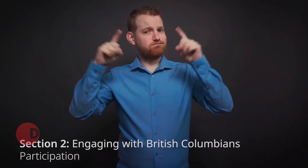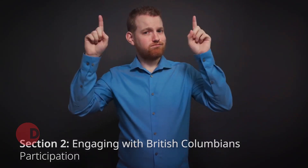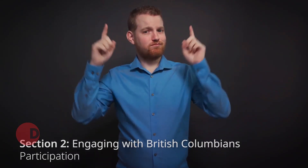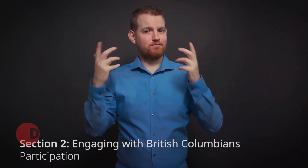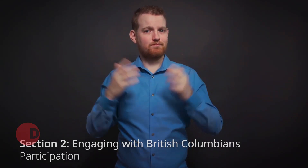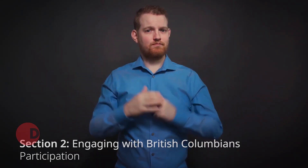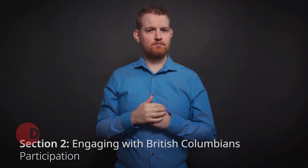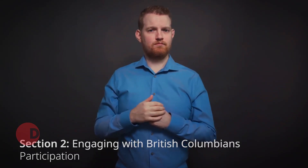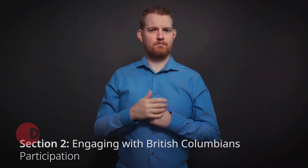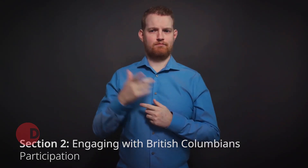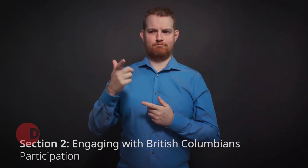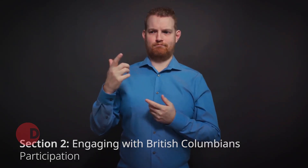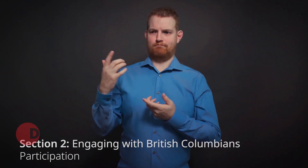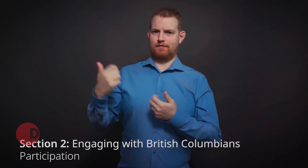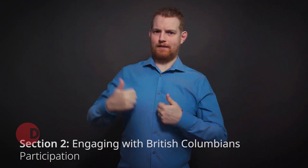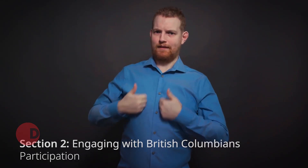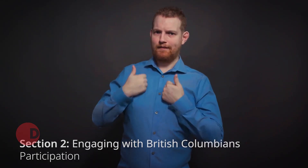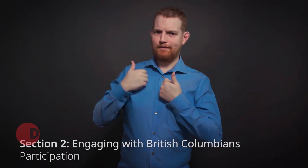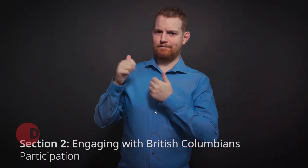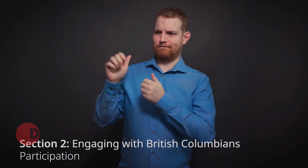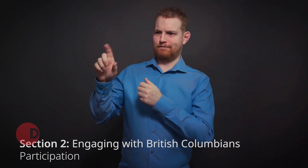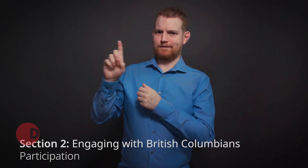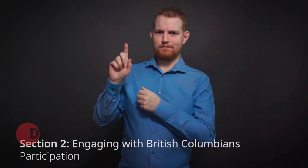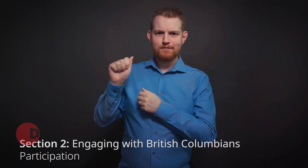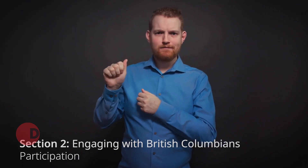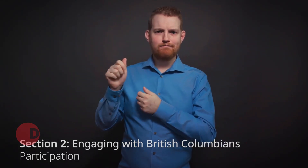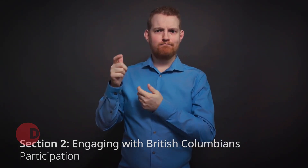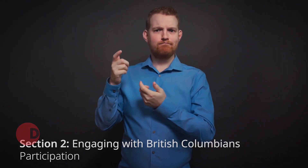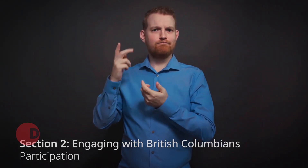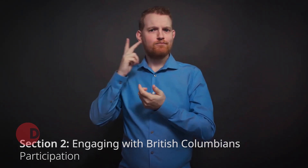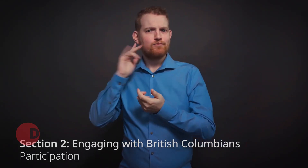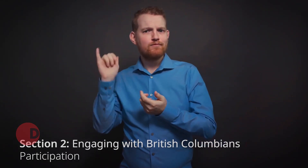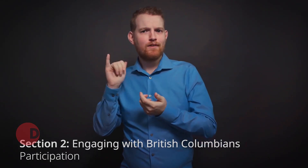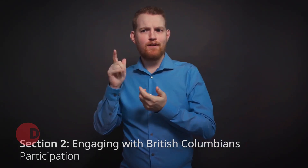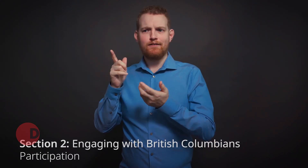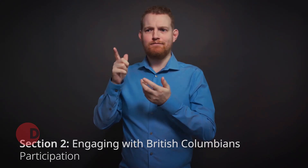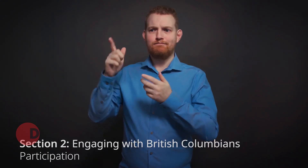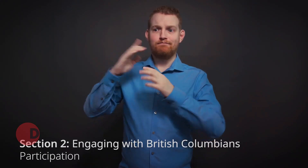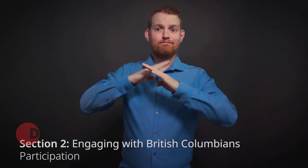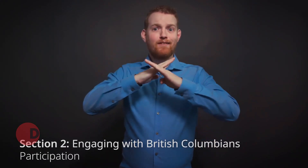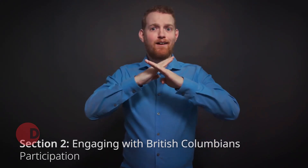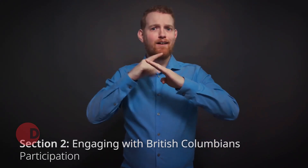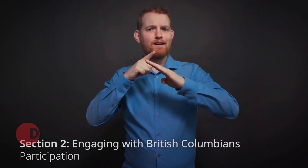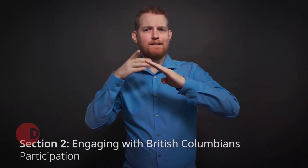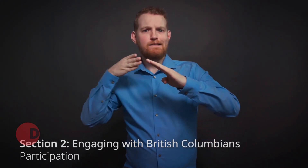What is it like to live with a disability and navigating obstacles